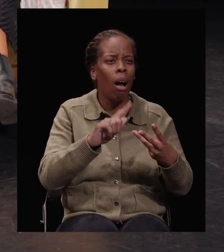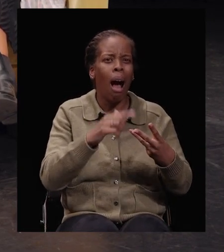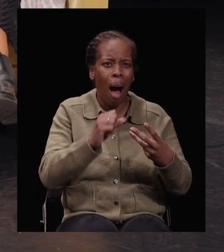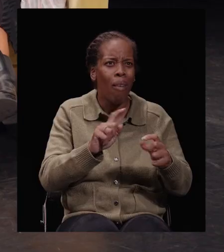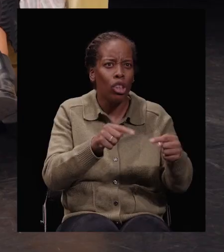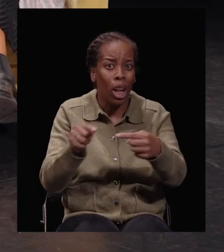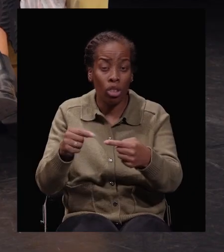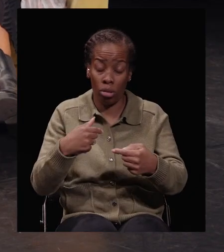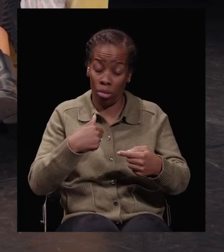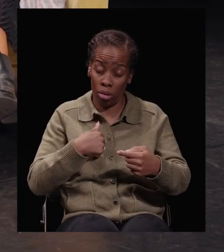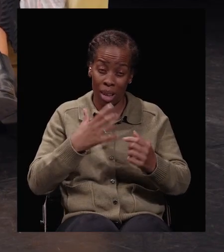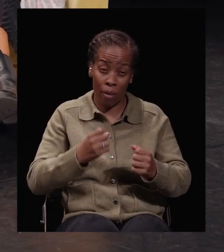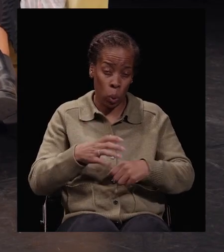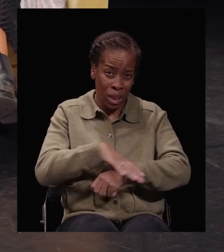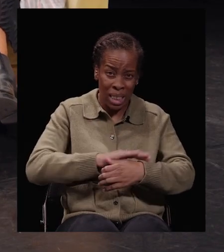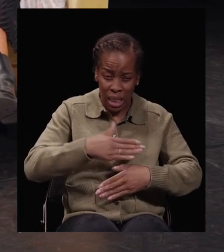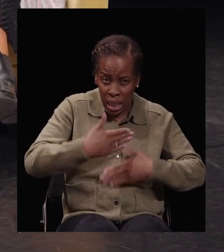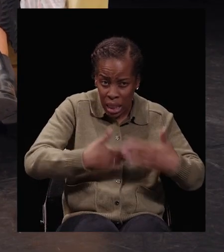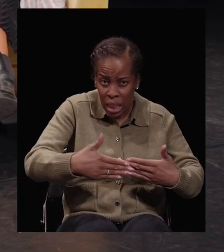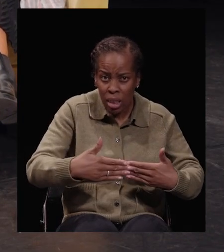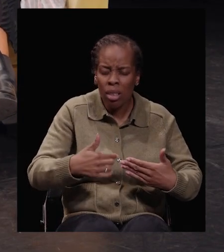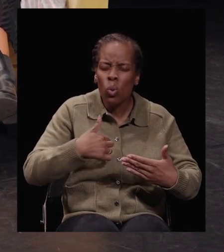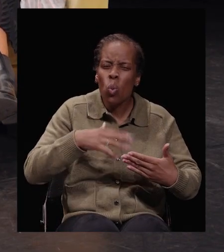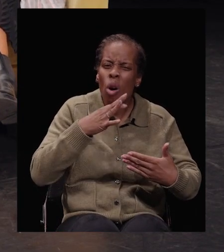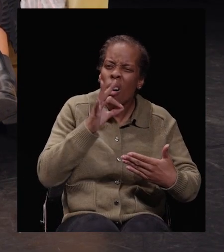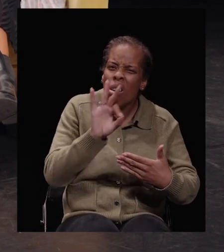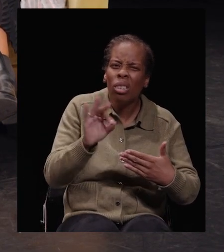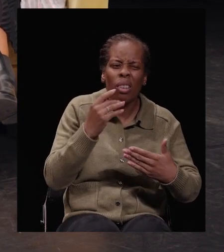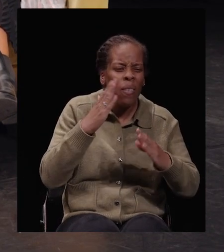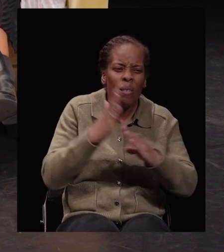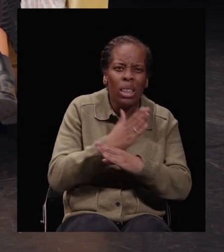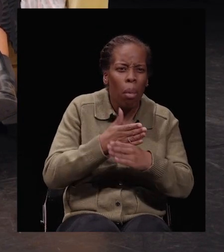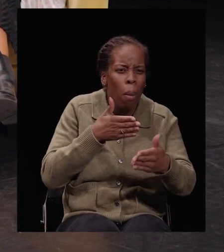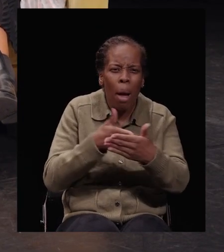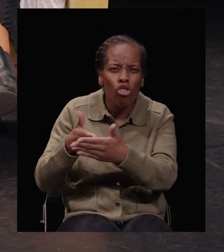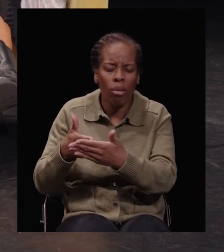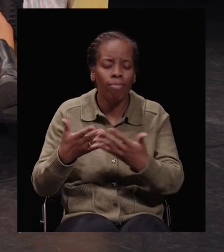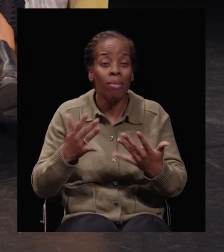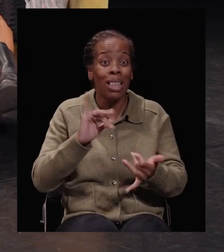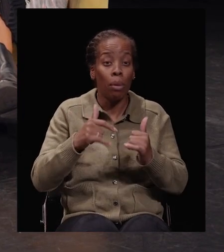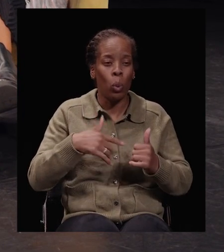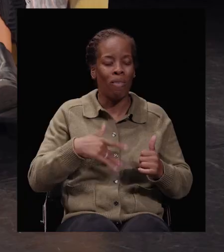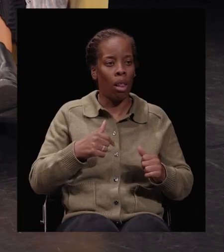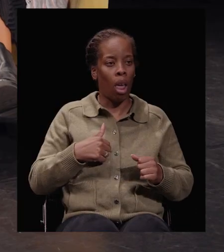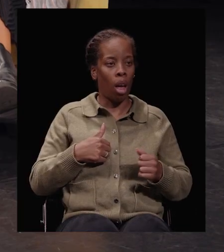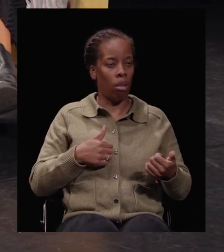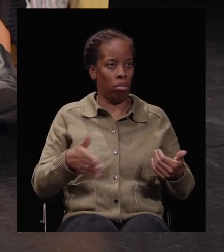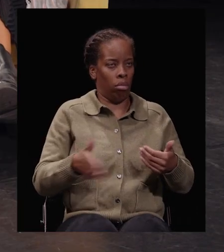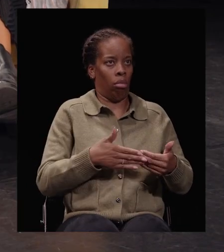And I've had to work really hard and navigate it. So I just wanna talk about the invisible barriers. Do you think the fact that sometimes we feel shut out means we shut ourselves out?